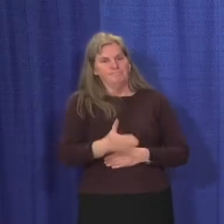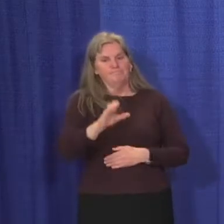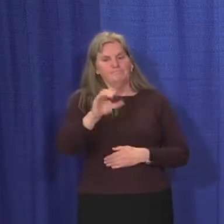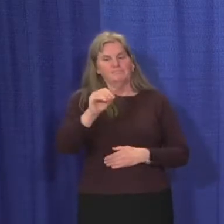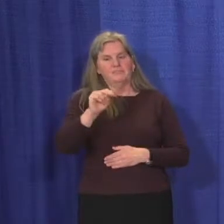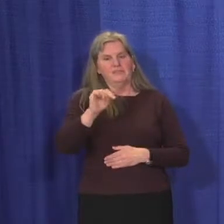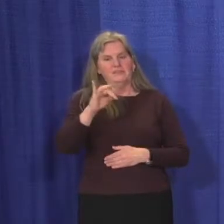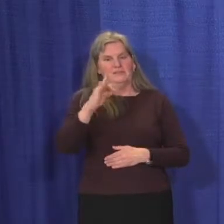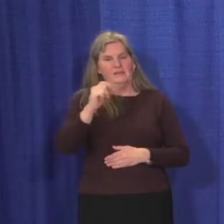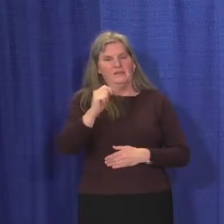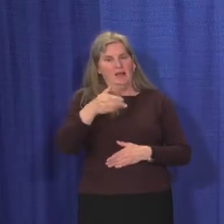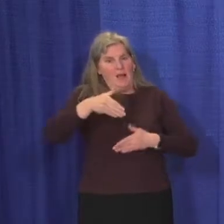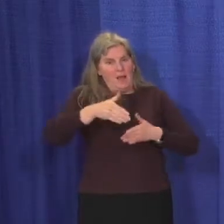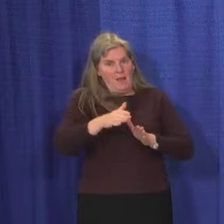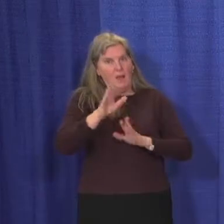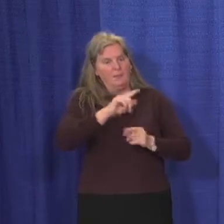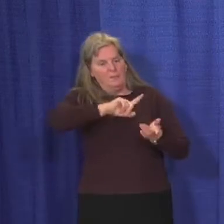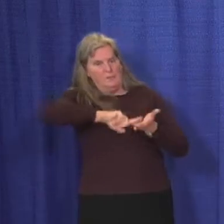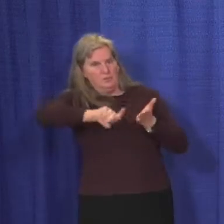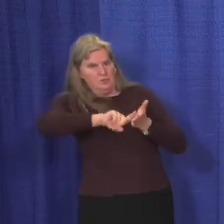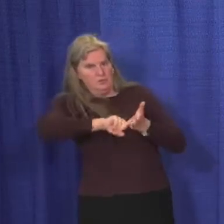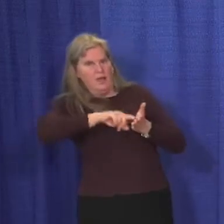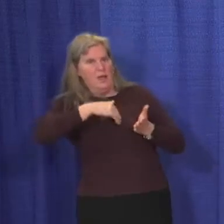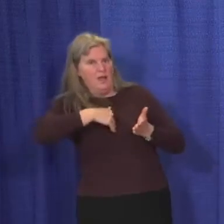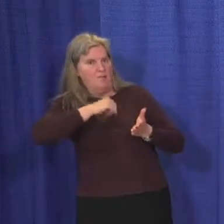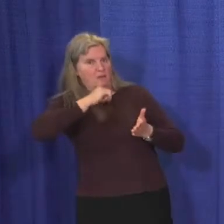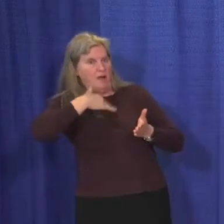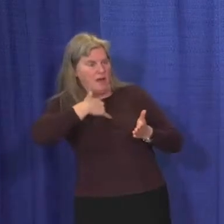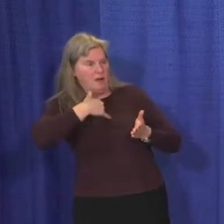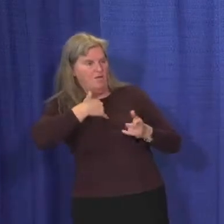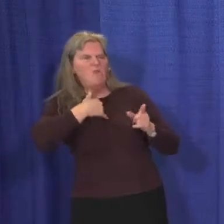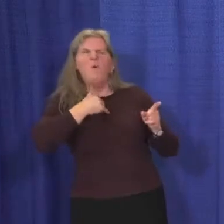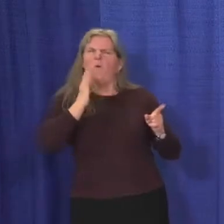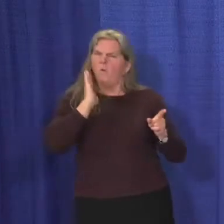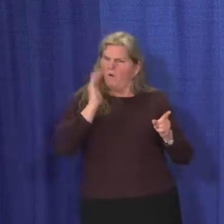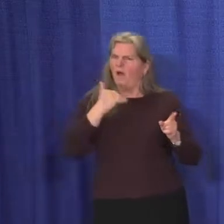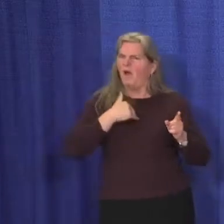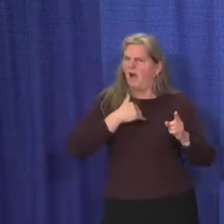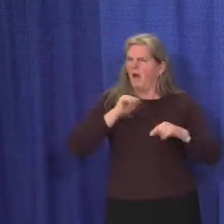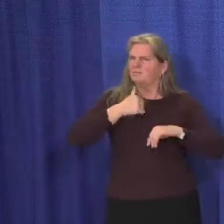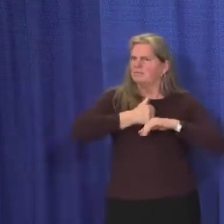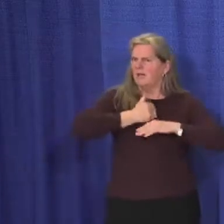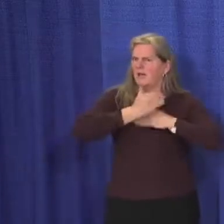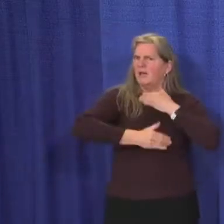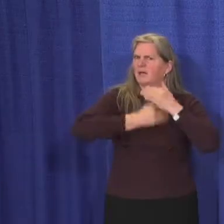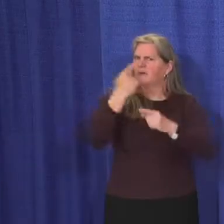information verified. I'm confident we will have a robust and reliable process and